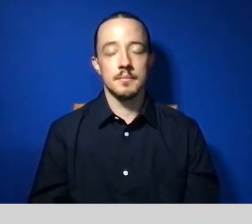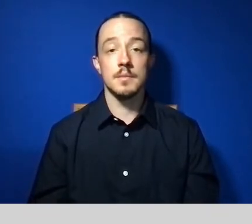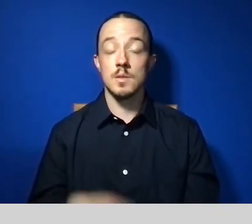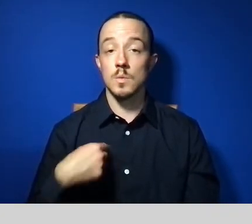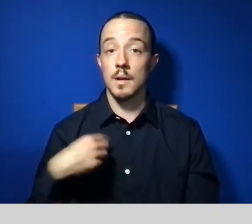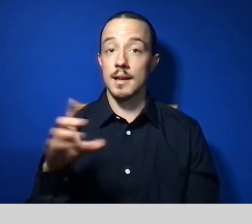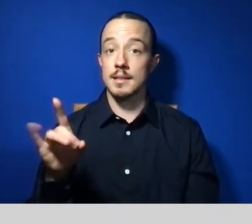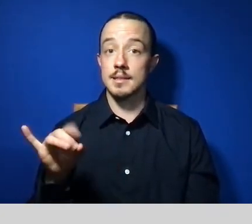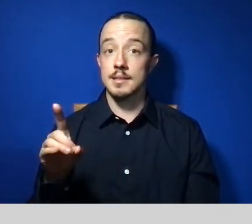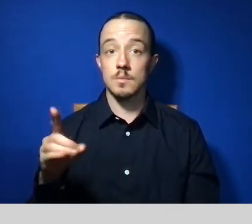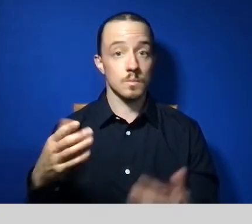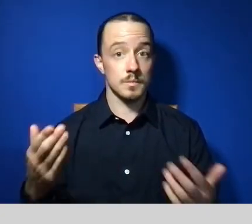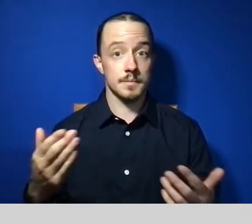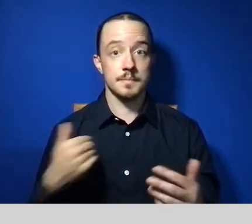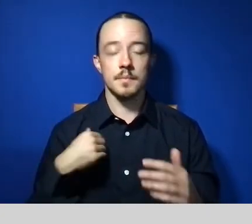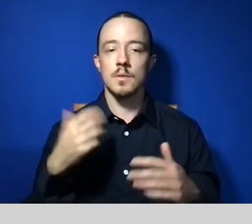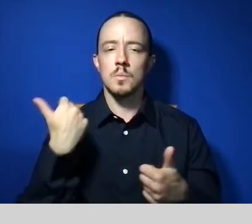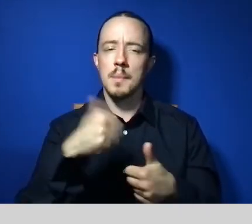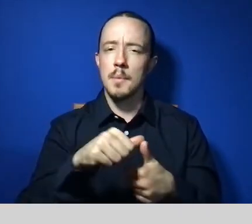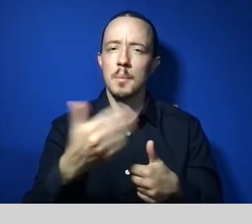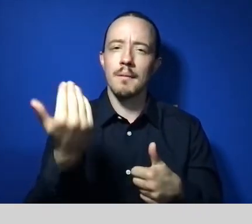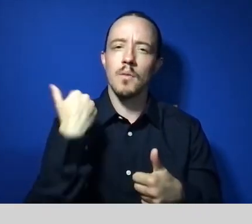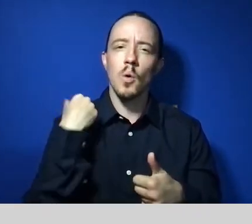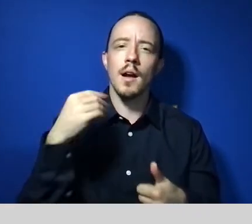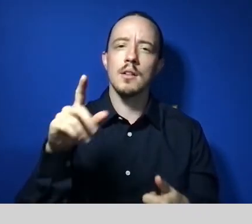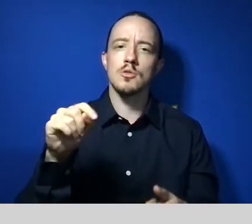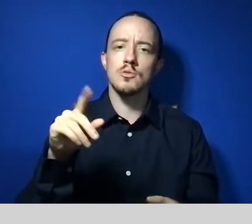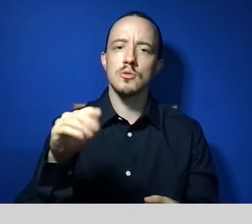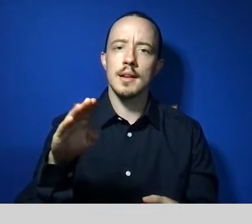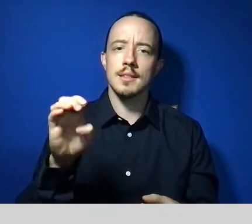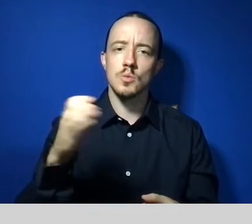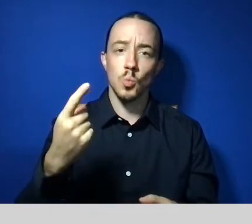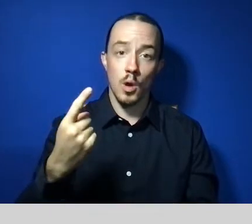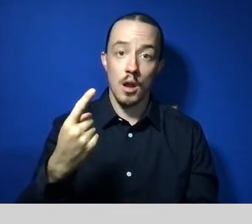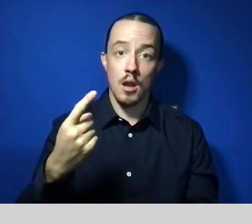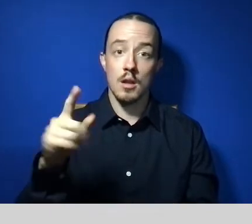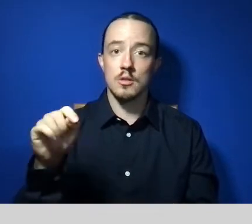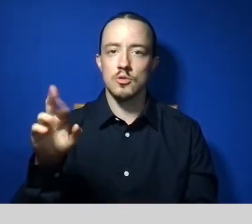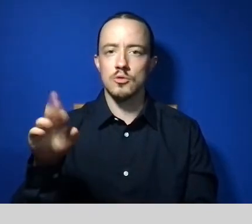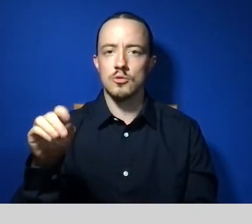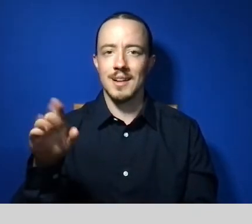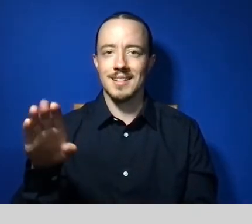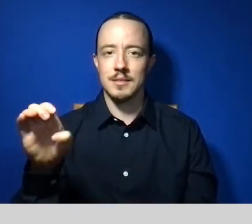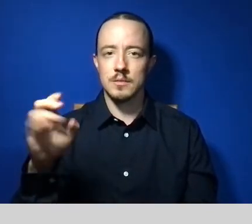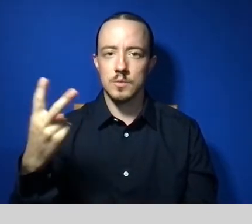And so what I did was remember, we had trace one and we had trace two over here.